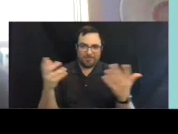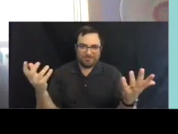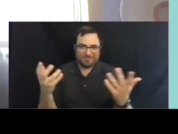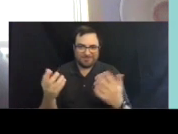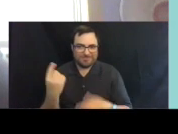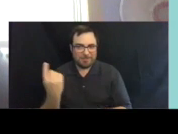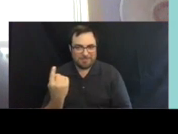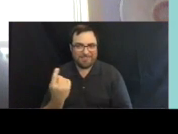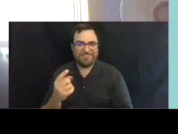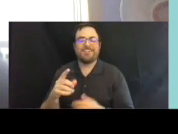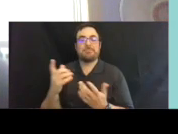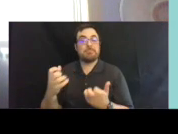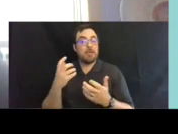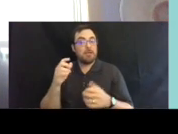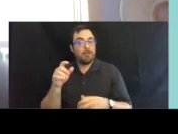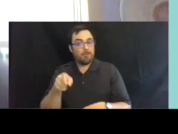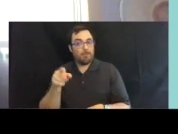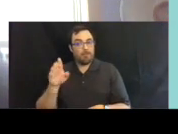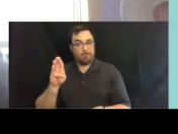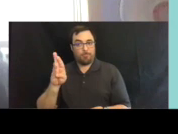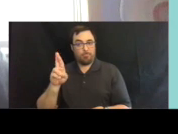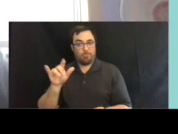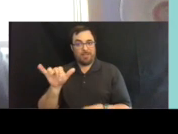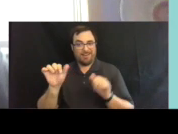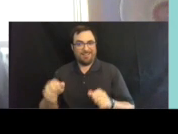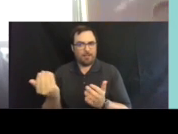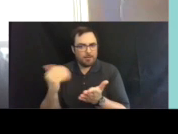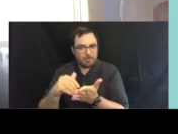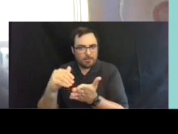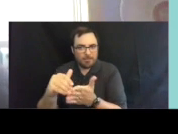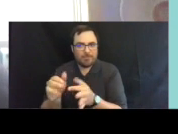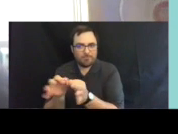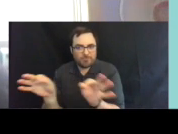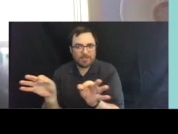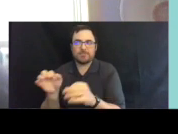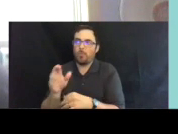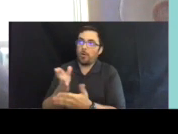able to repeat one part of that phrase because he's not at the level of three forwards. He might say...